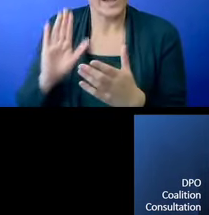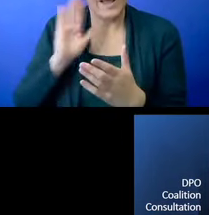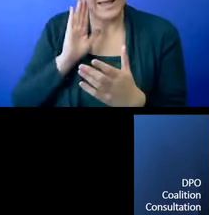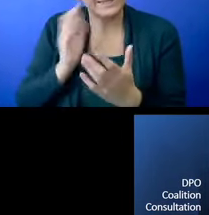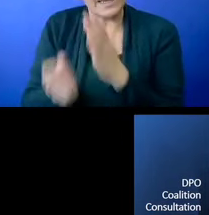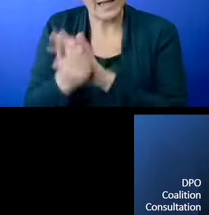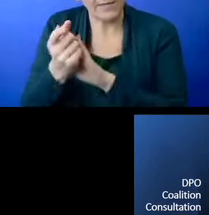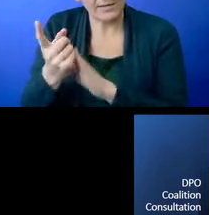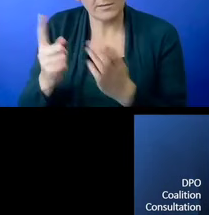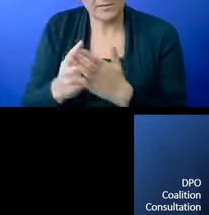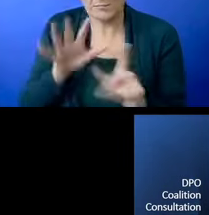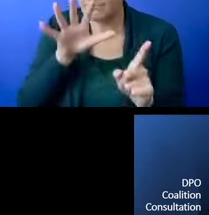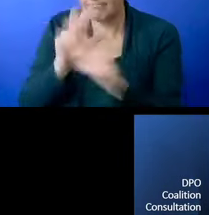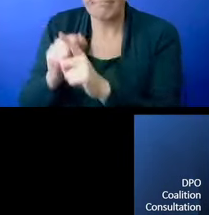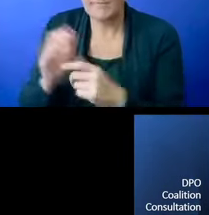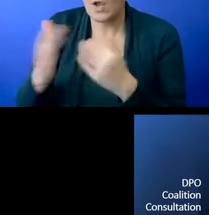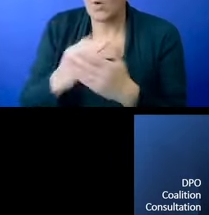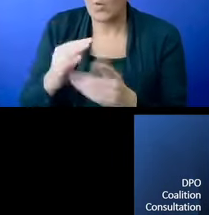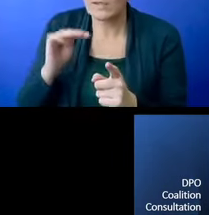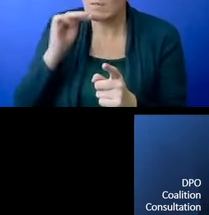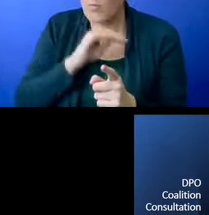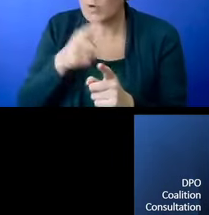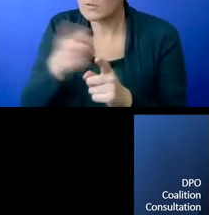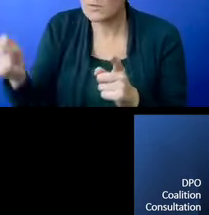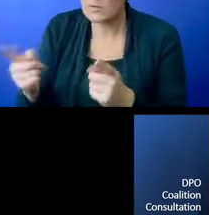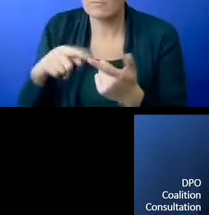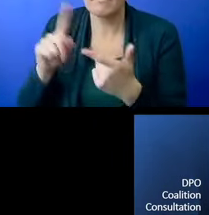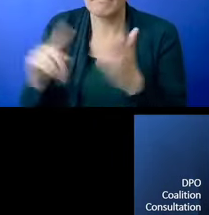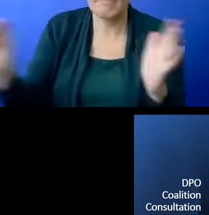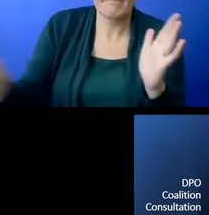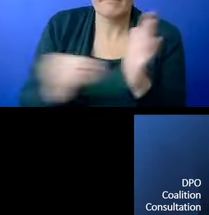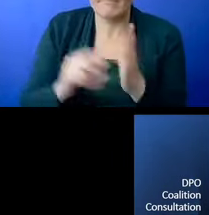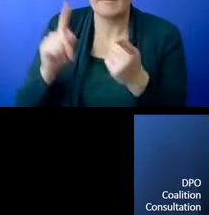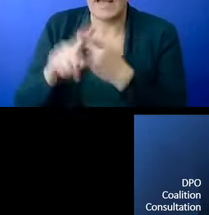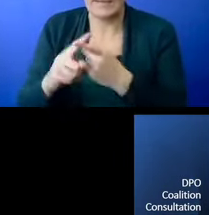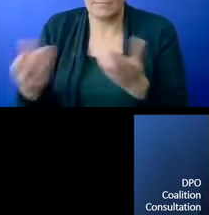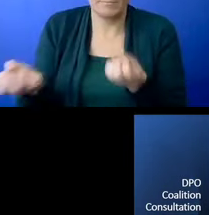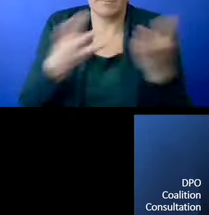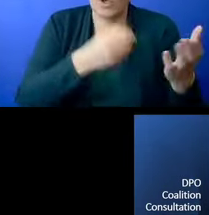to identify issues for particular attention, and inform the consultation process.